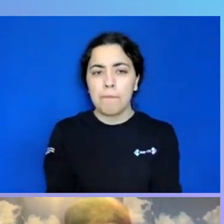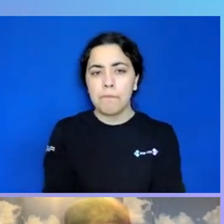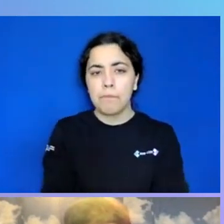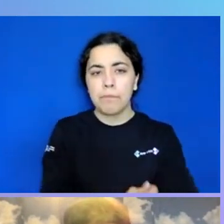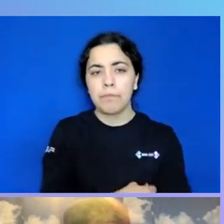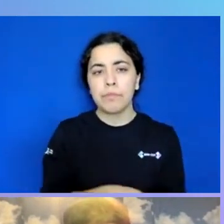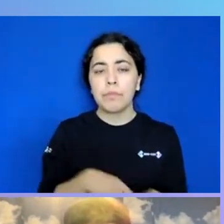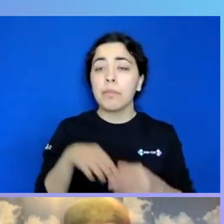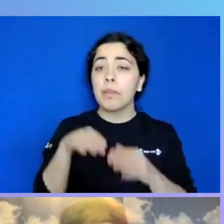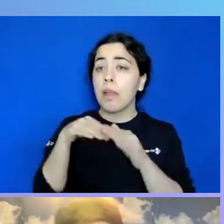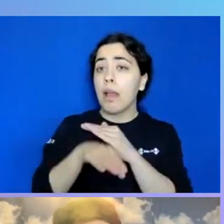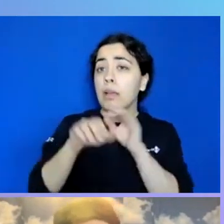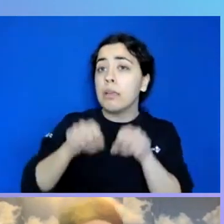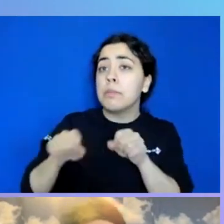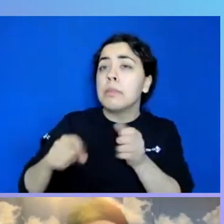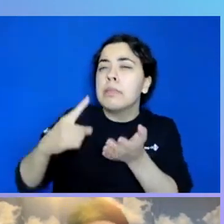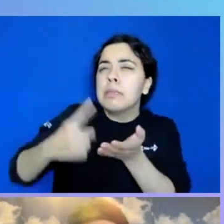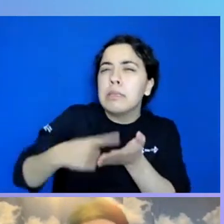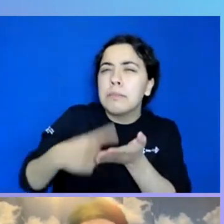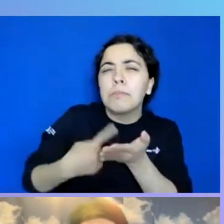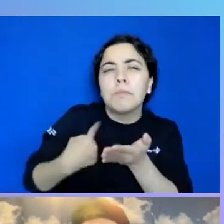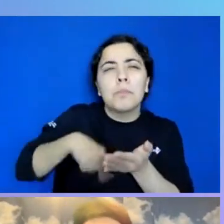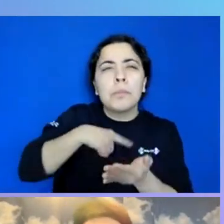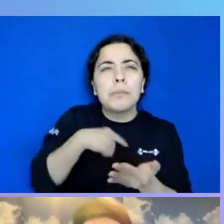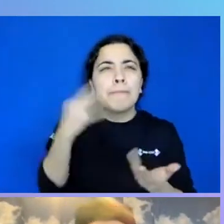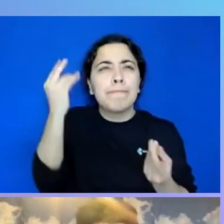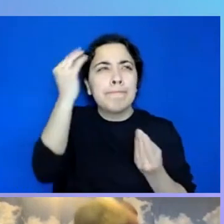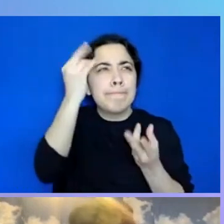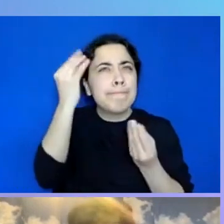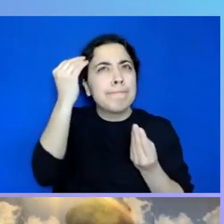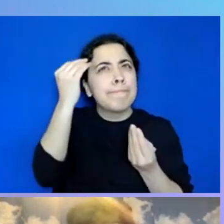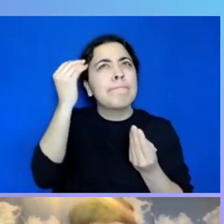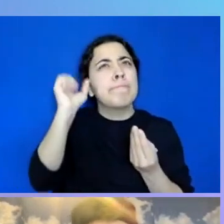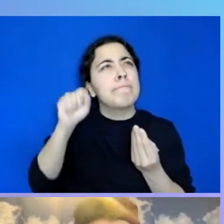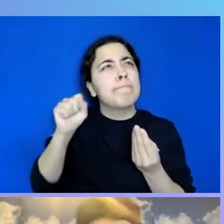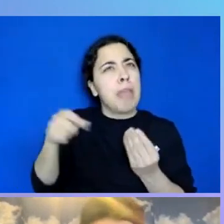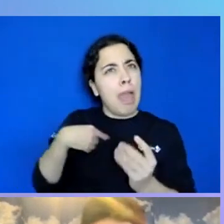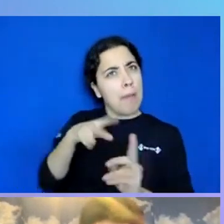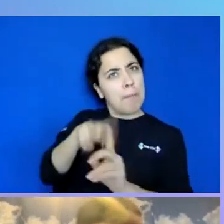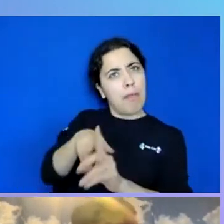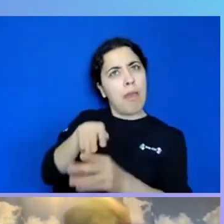being, uh, something that you